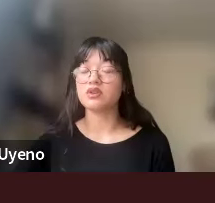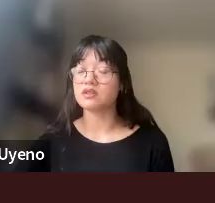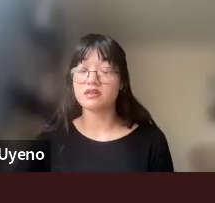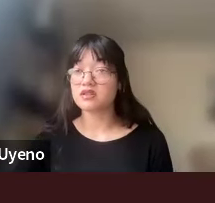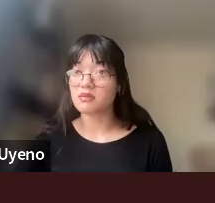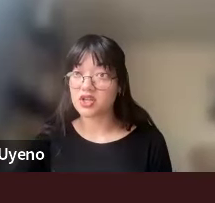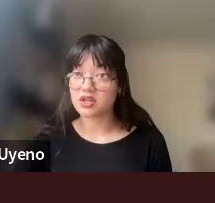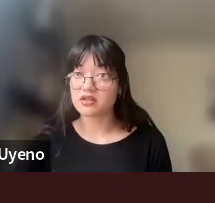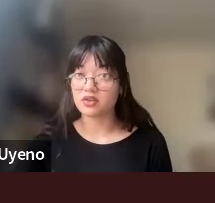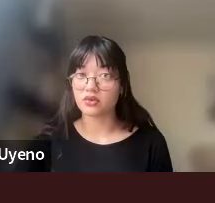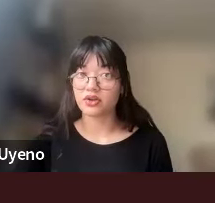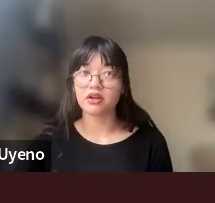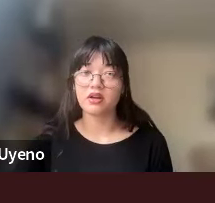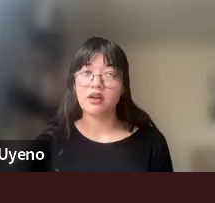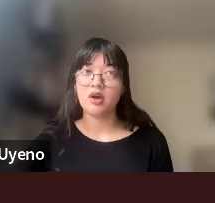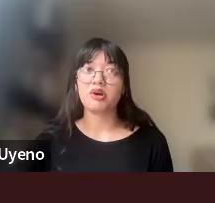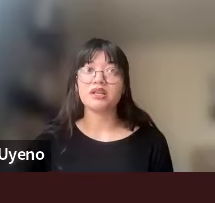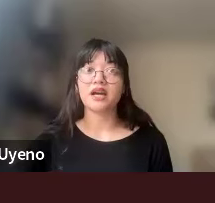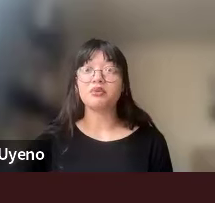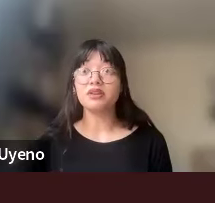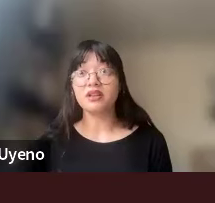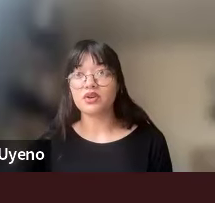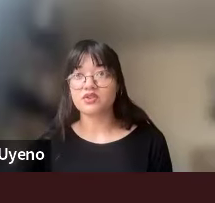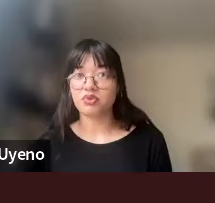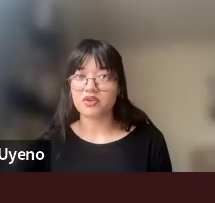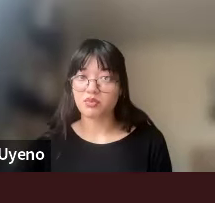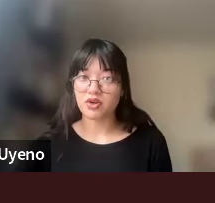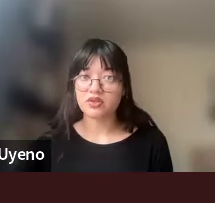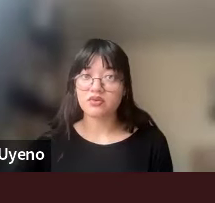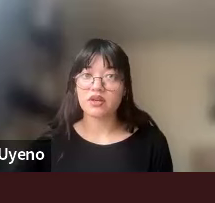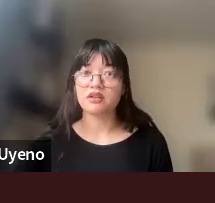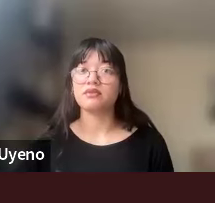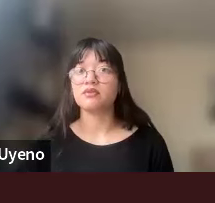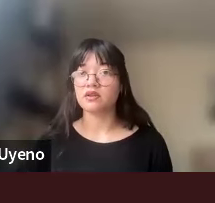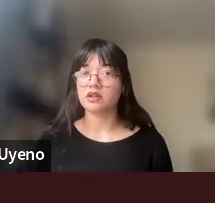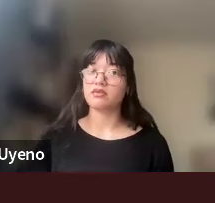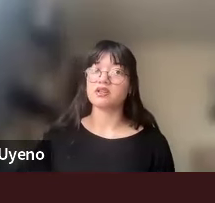to a STEM education and career. I really want to impress upon you that if you felt like you